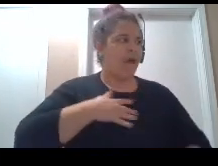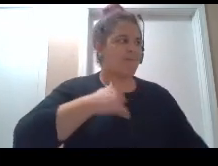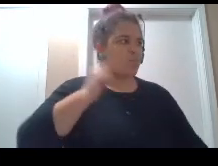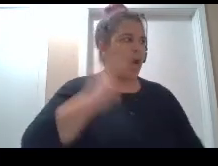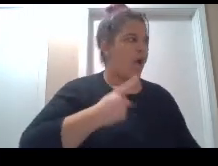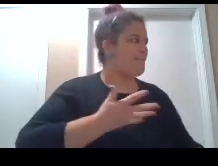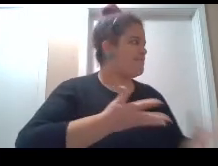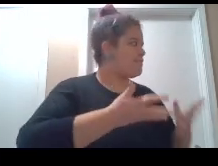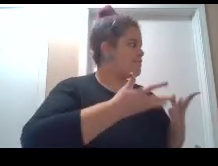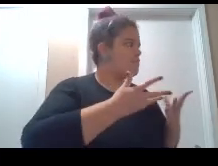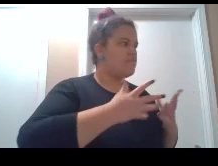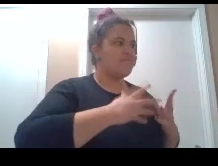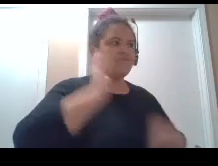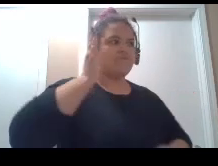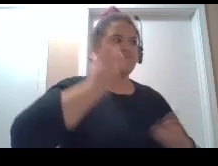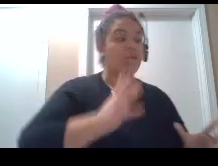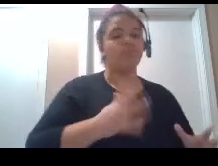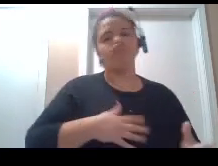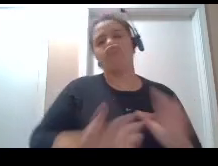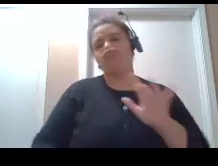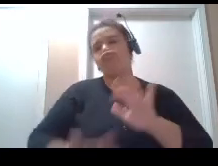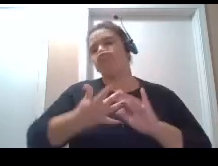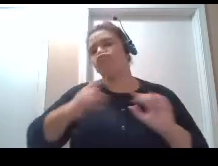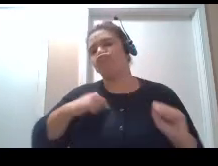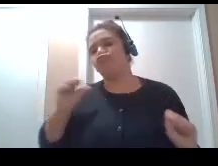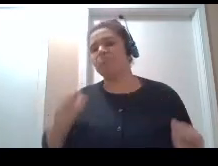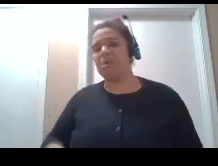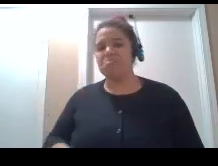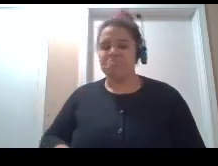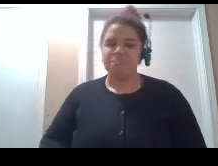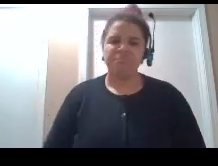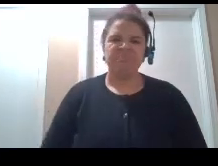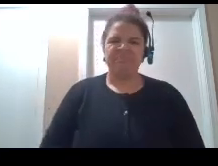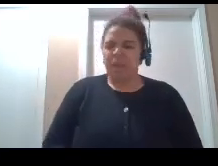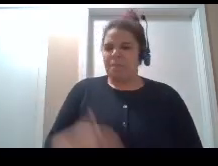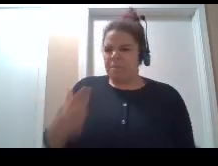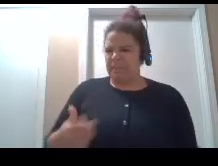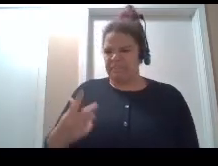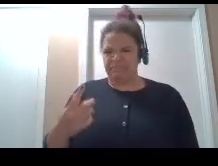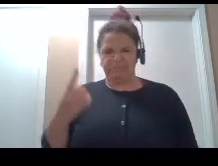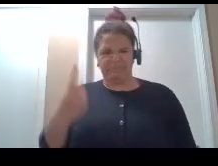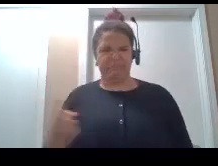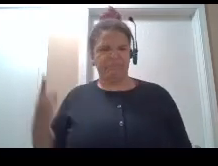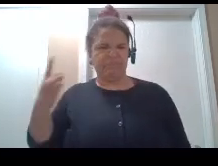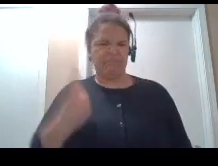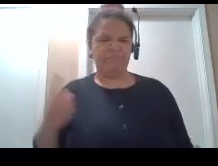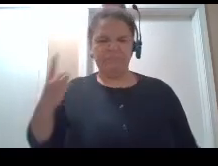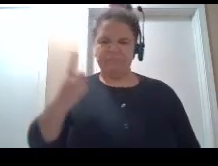So, let's start by reviewing what Virtual Hiring Events are. For many of you, this may be a